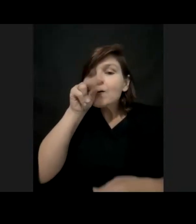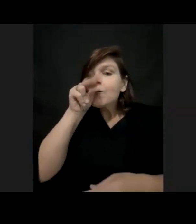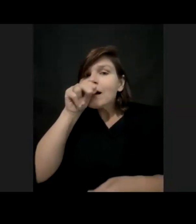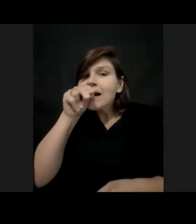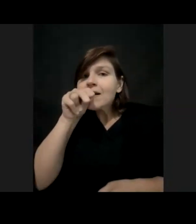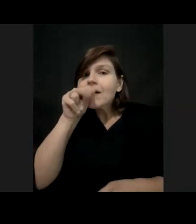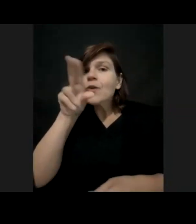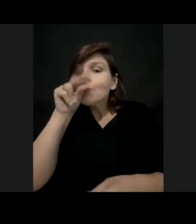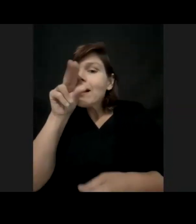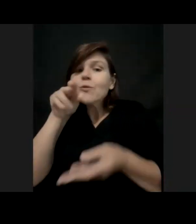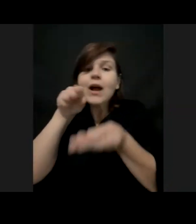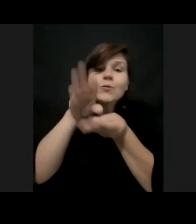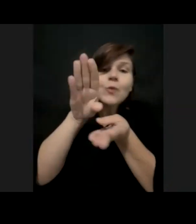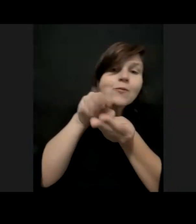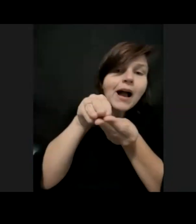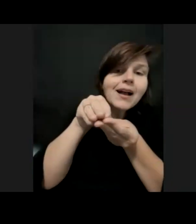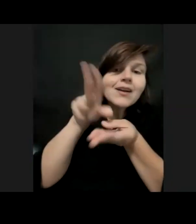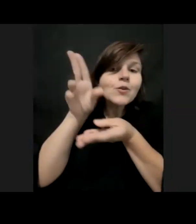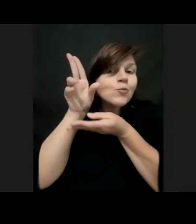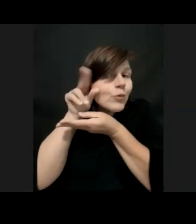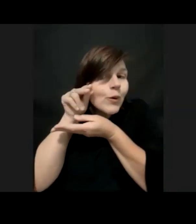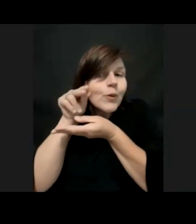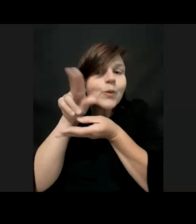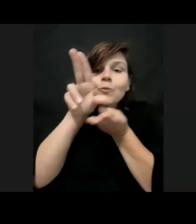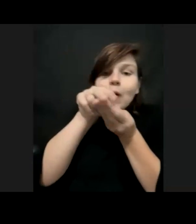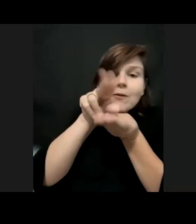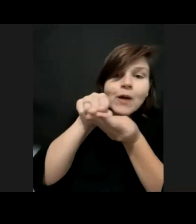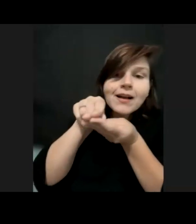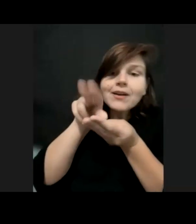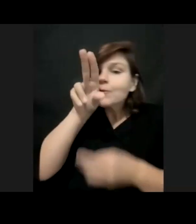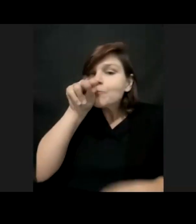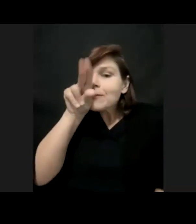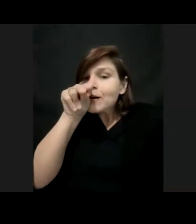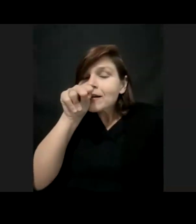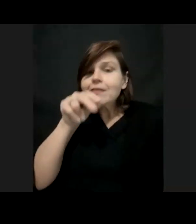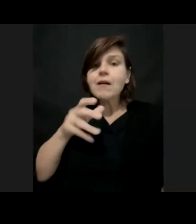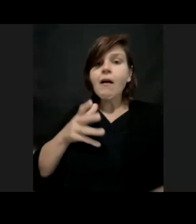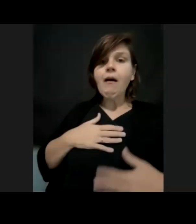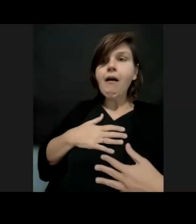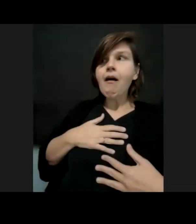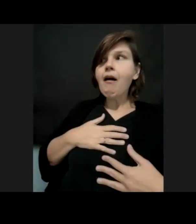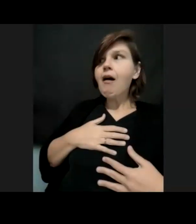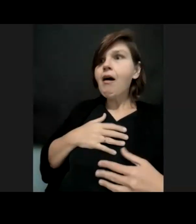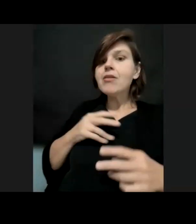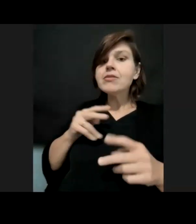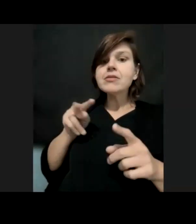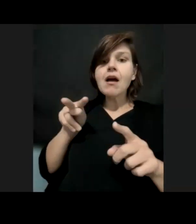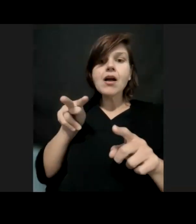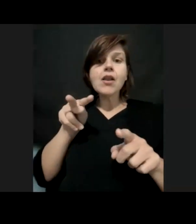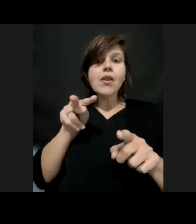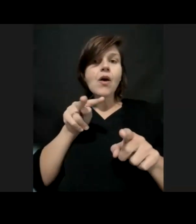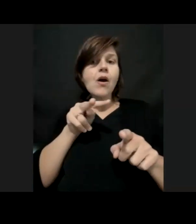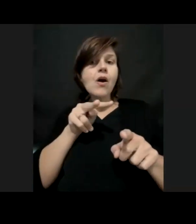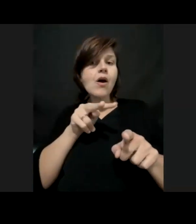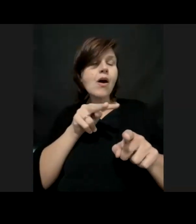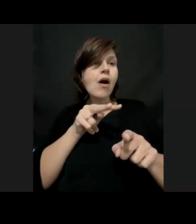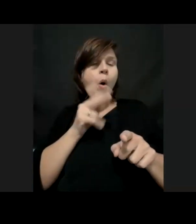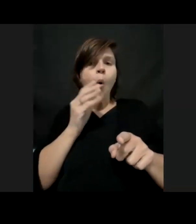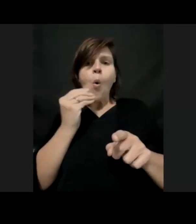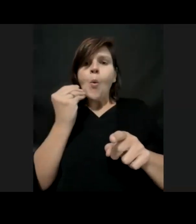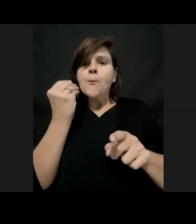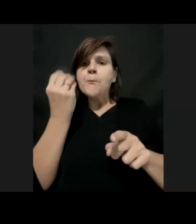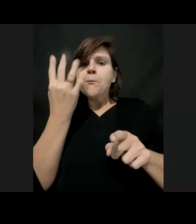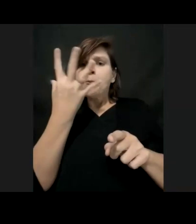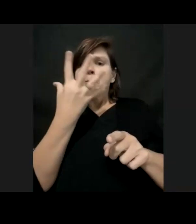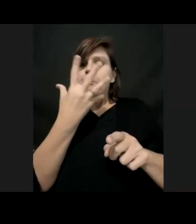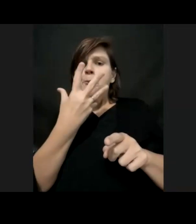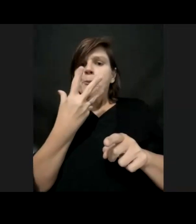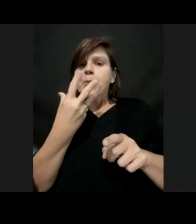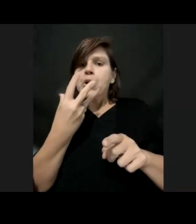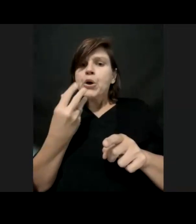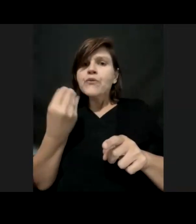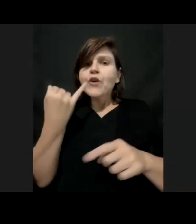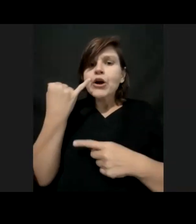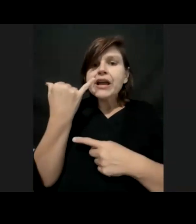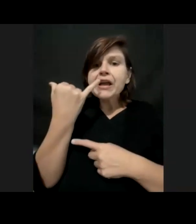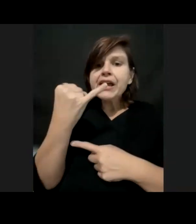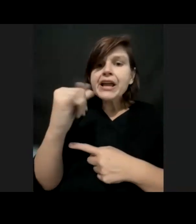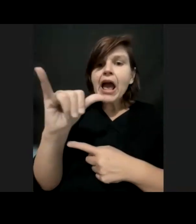They looked around and they saw the most beautiful yellow duck swimming along the river!